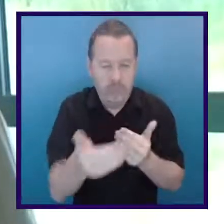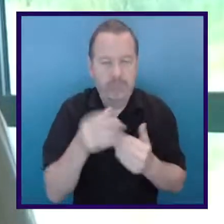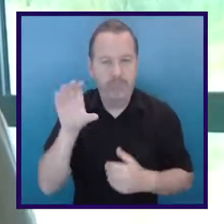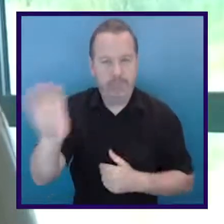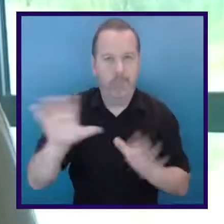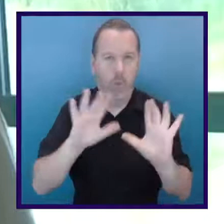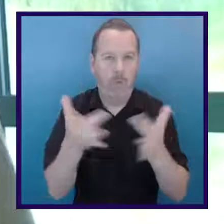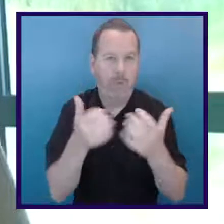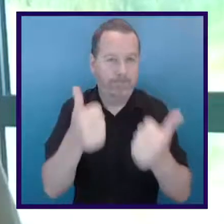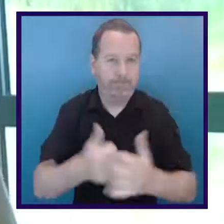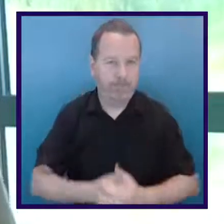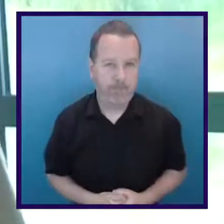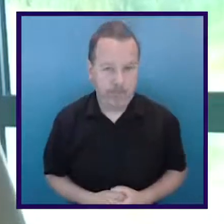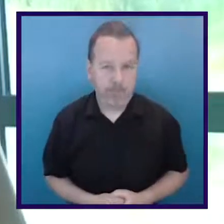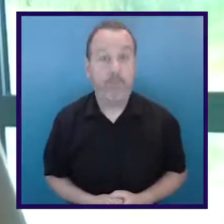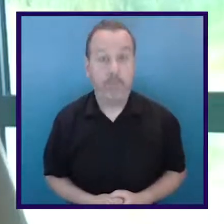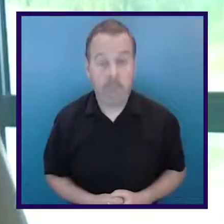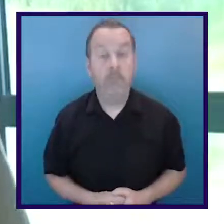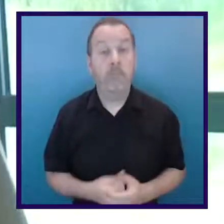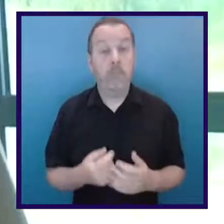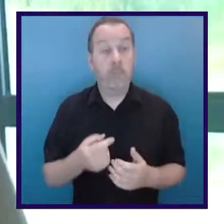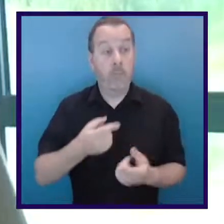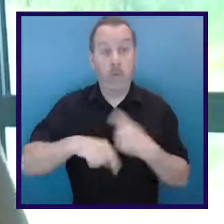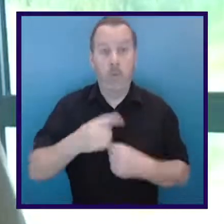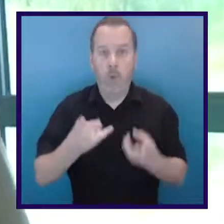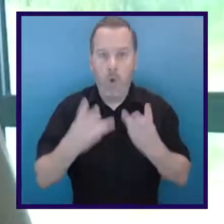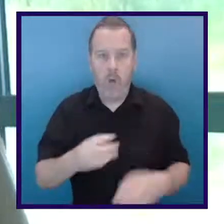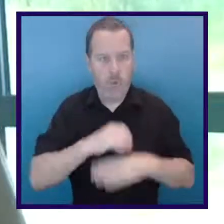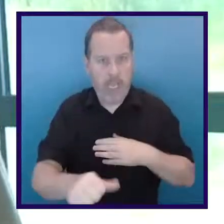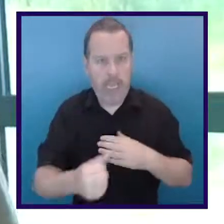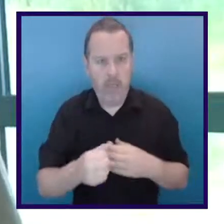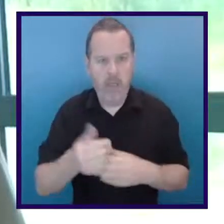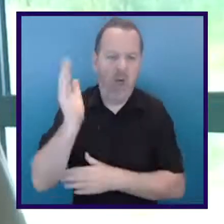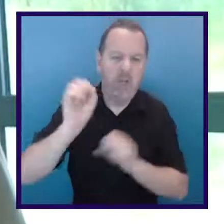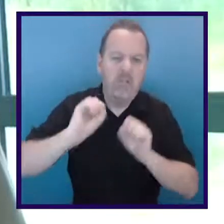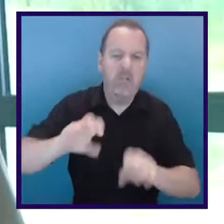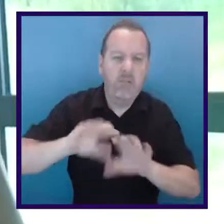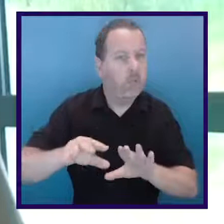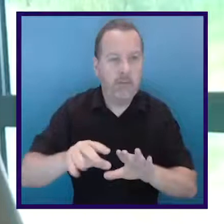So finally, we want today to be as interactive as possible so we encourage you to use the